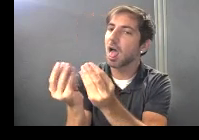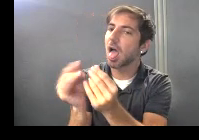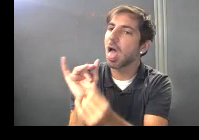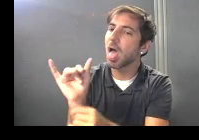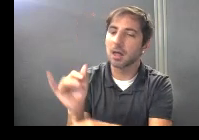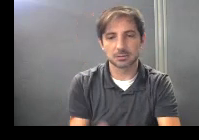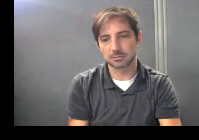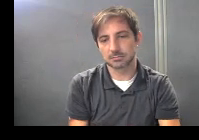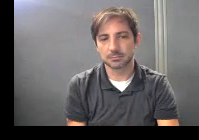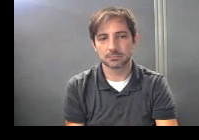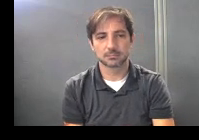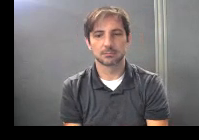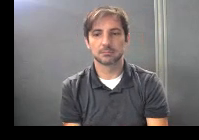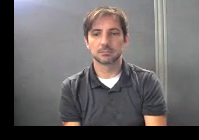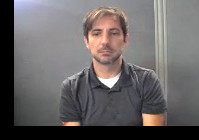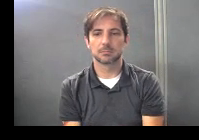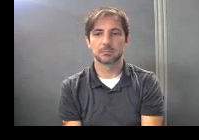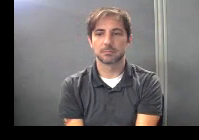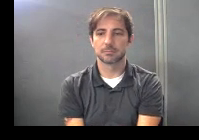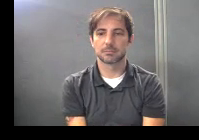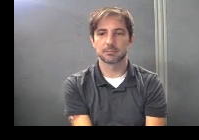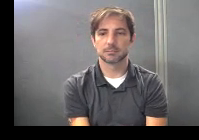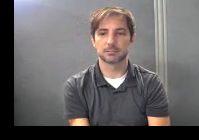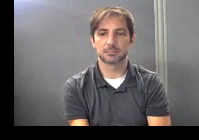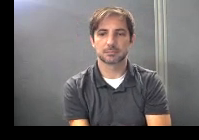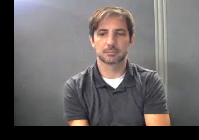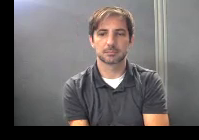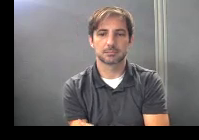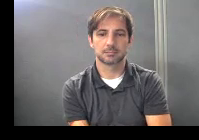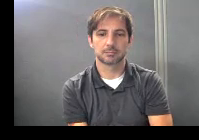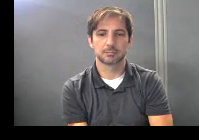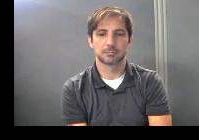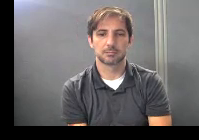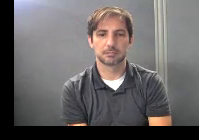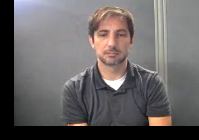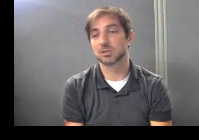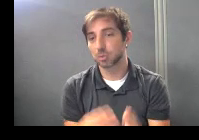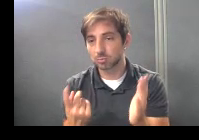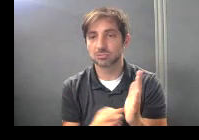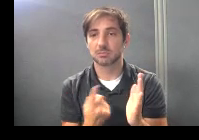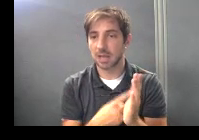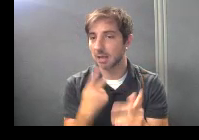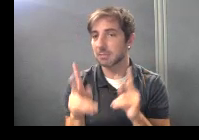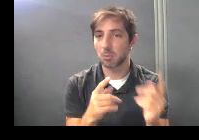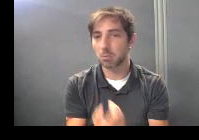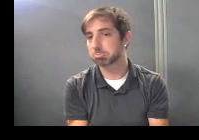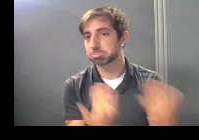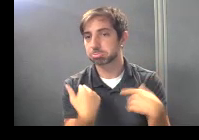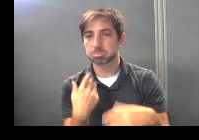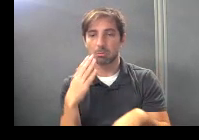SOMETIMES THEATER COMPANIES LET PEOPLE COME UP ON STAGE TO NAVIGATE AND SEE WHAT THE SETUP